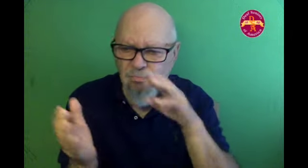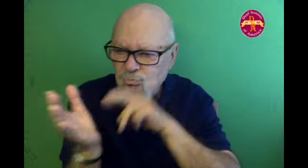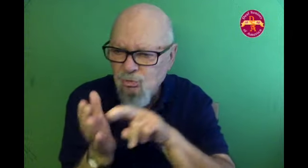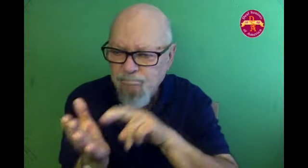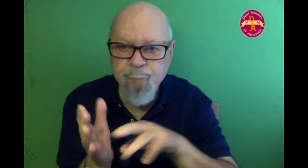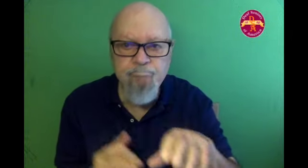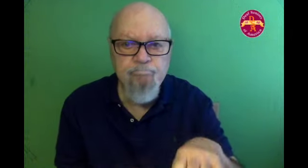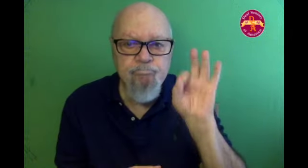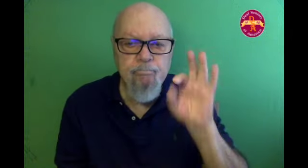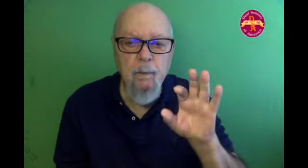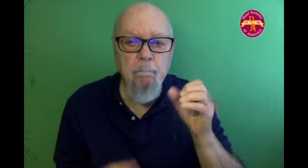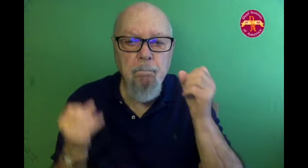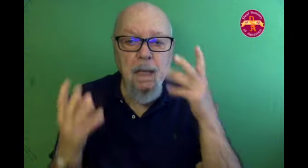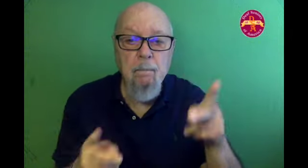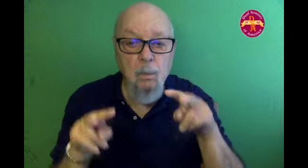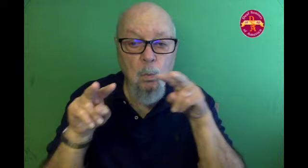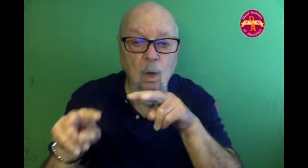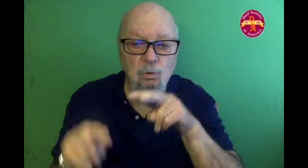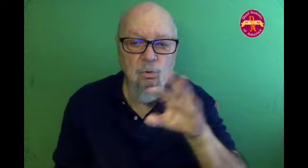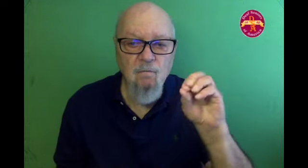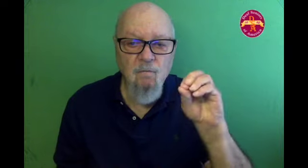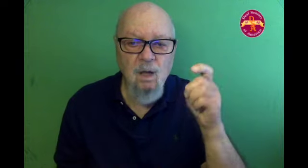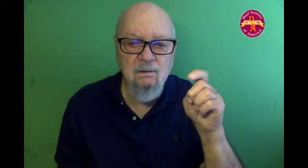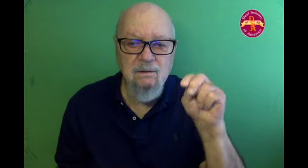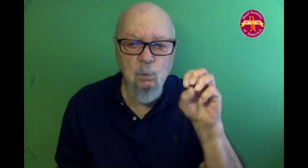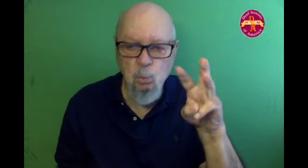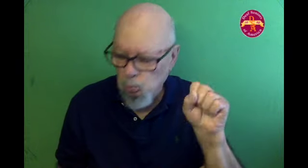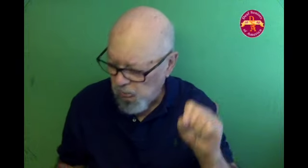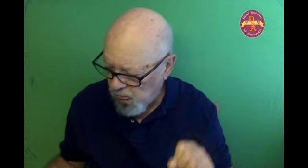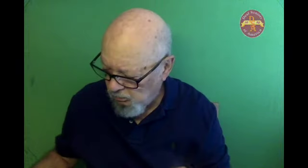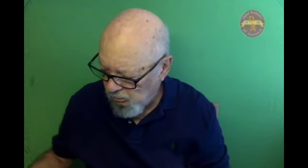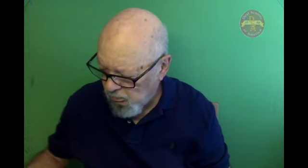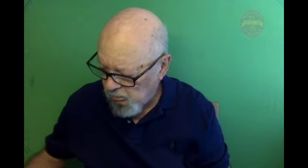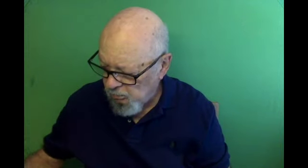After some research, it appears that Fox News May have kept millions